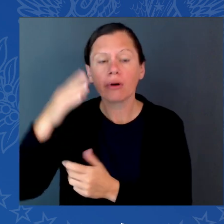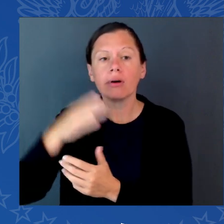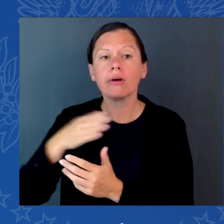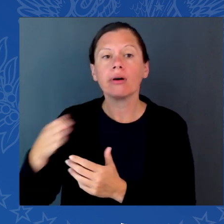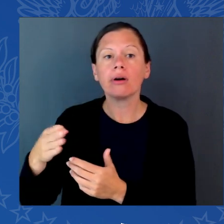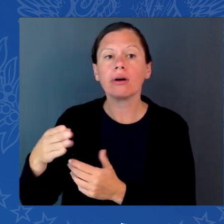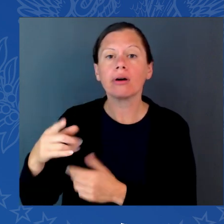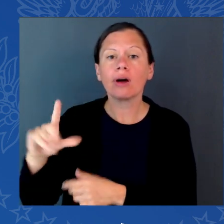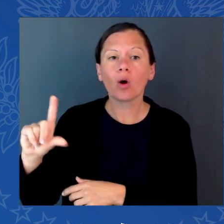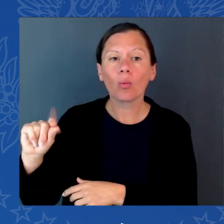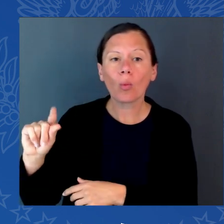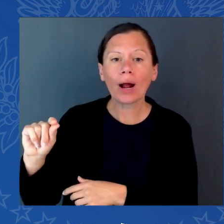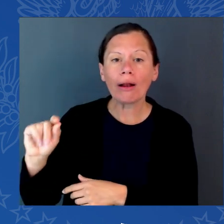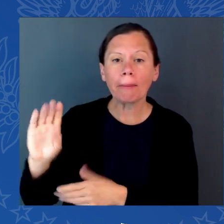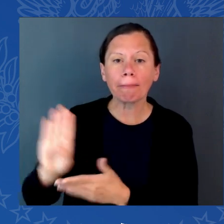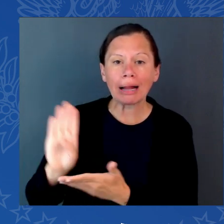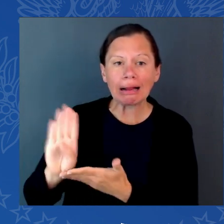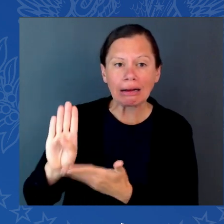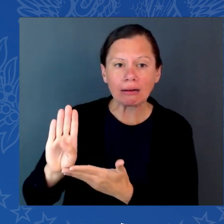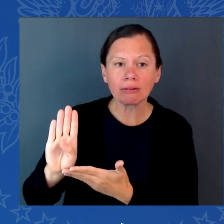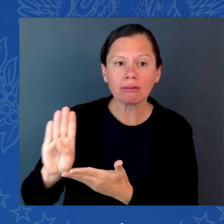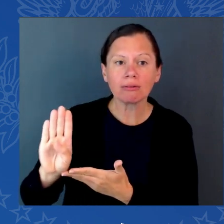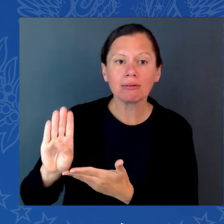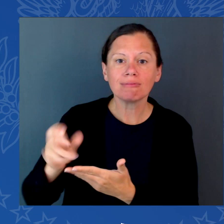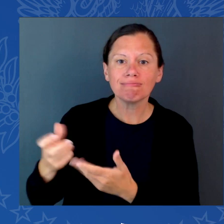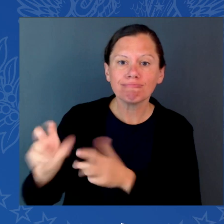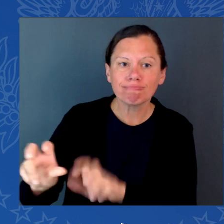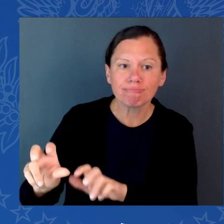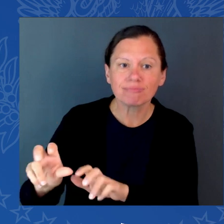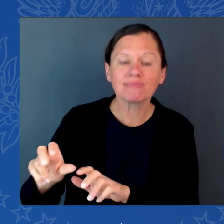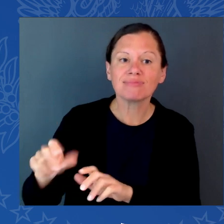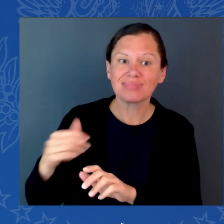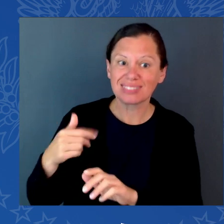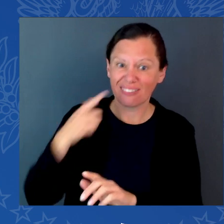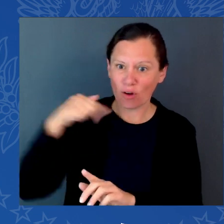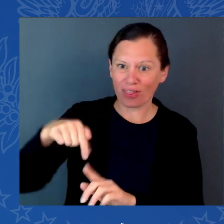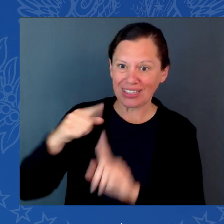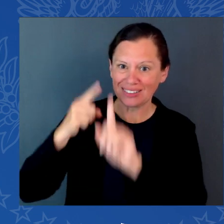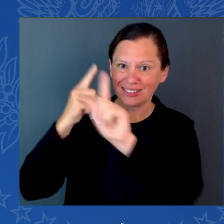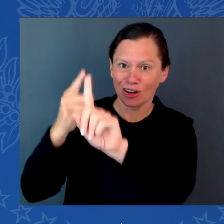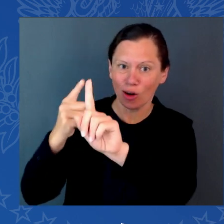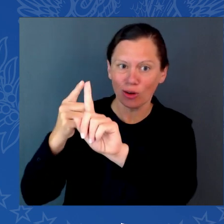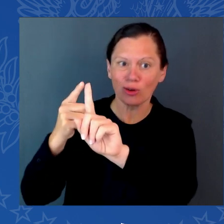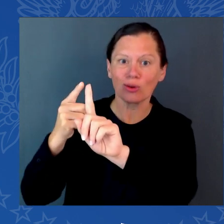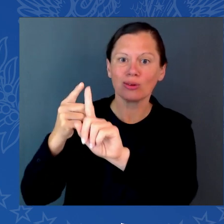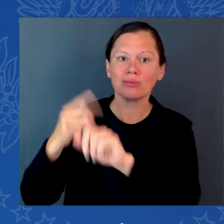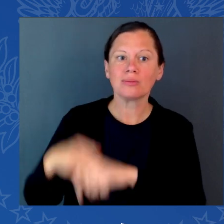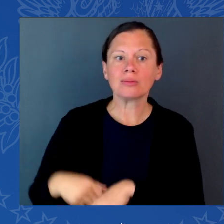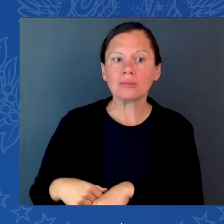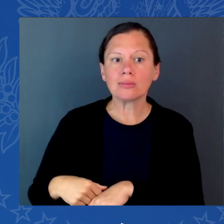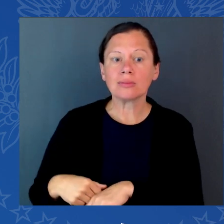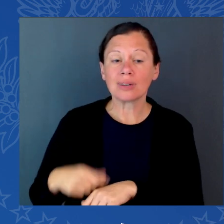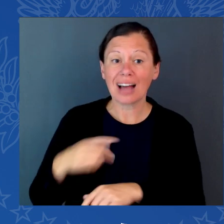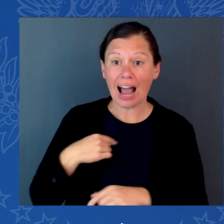and the Economic Corridor project, which is announced in this meeting. I would like to thank those who worked with us